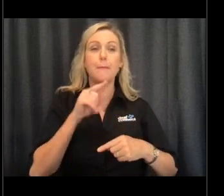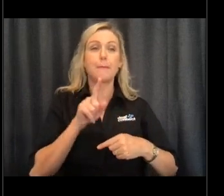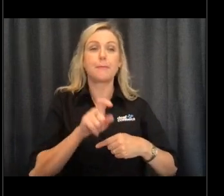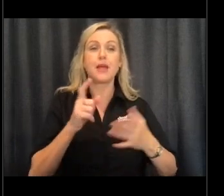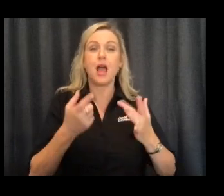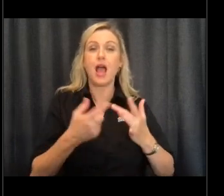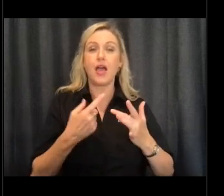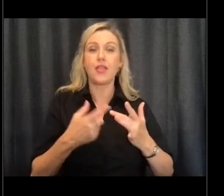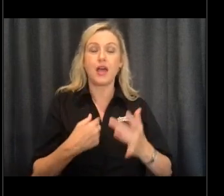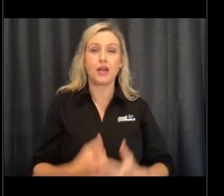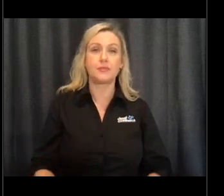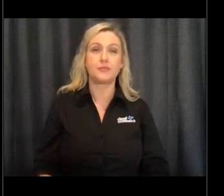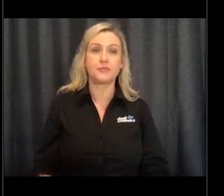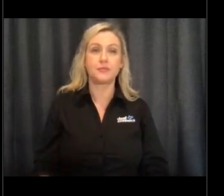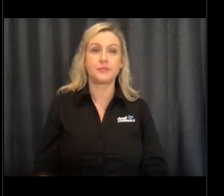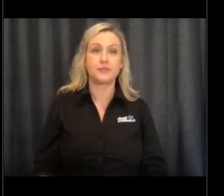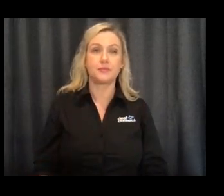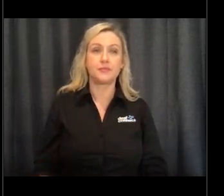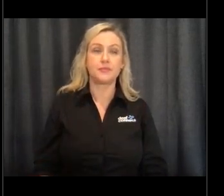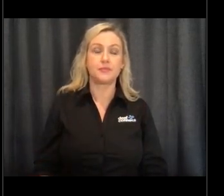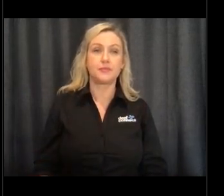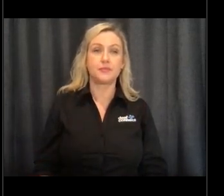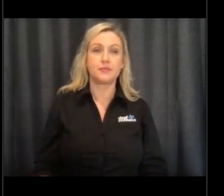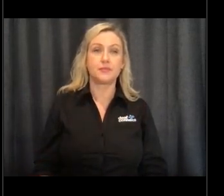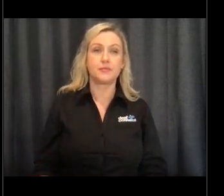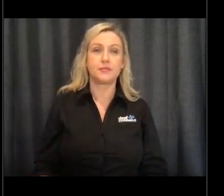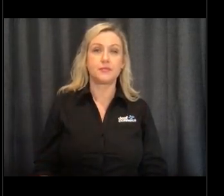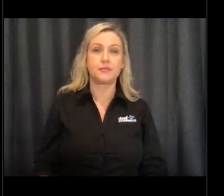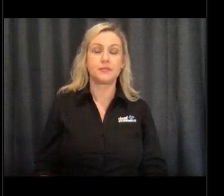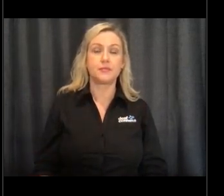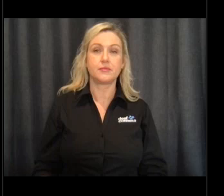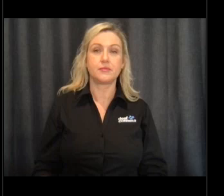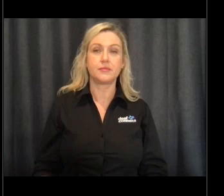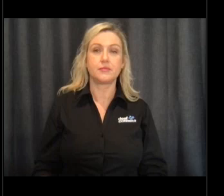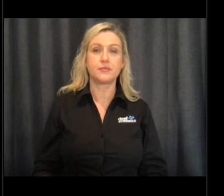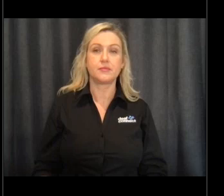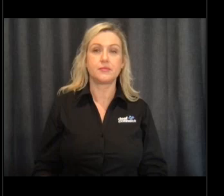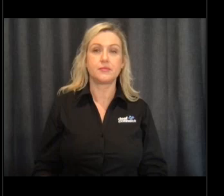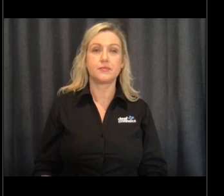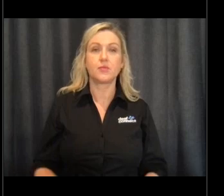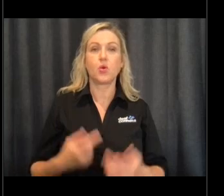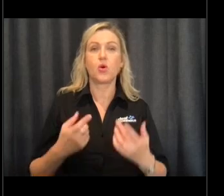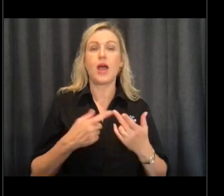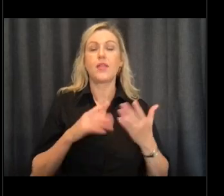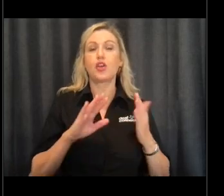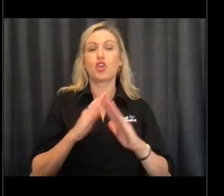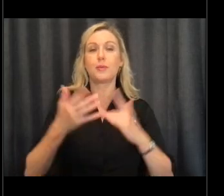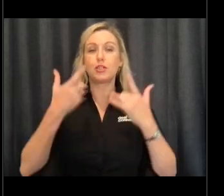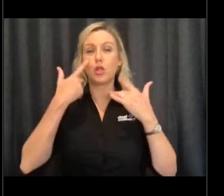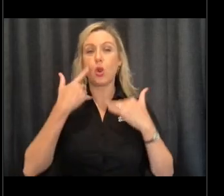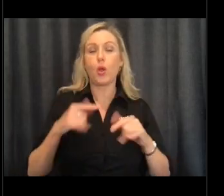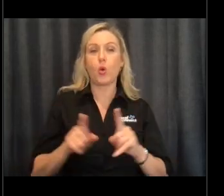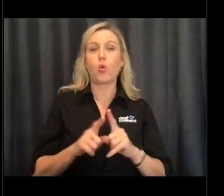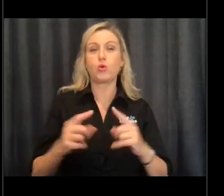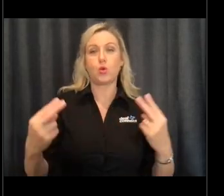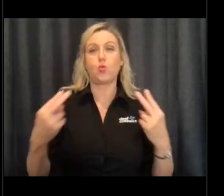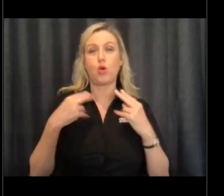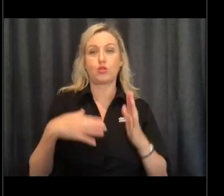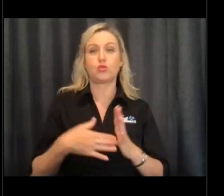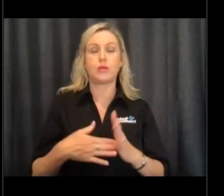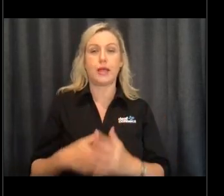I know we also have a few community lawyers linking in today as well.